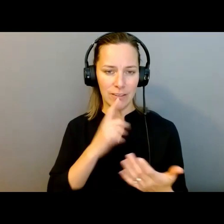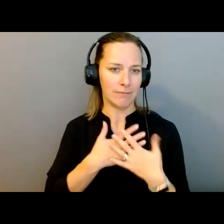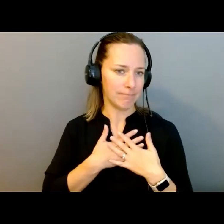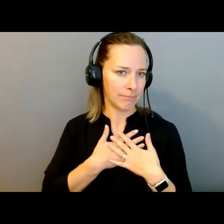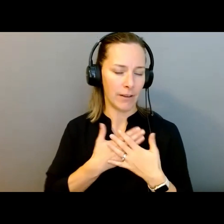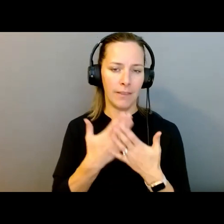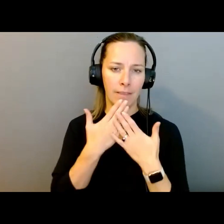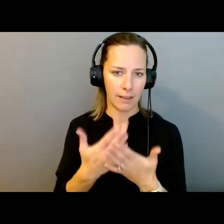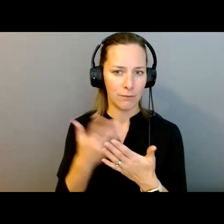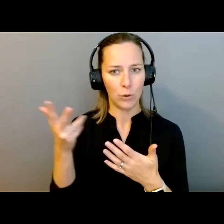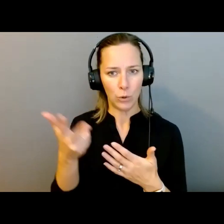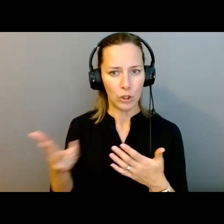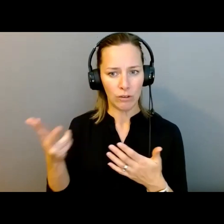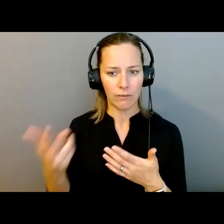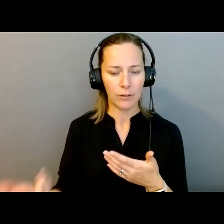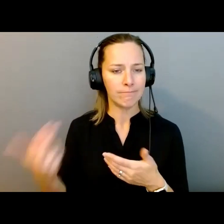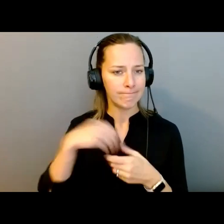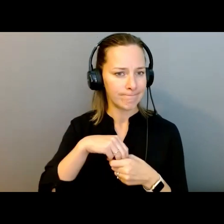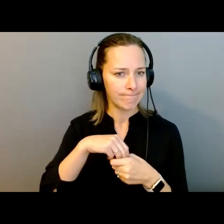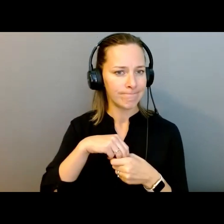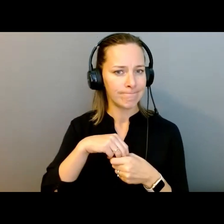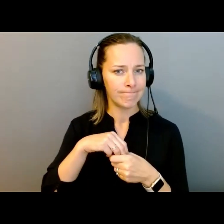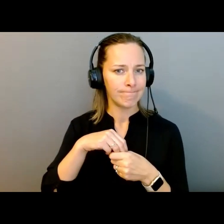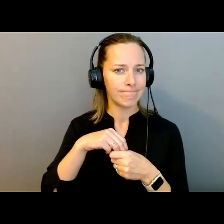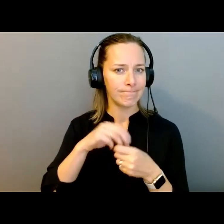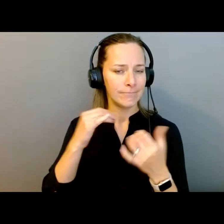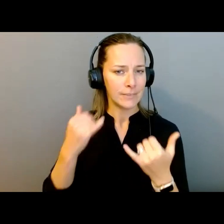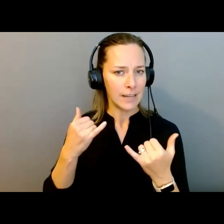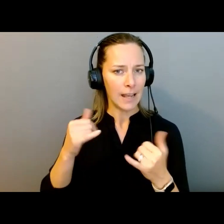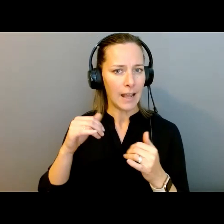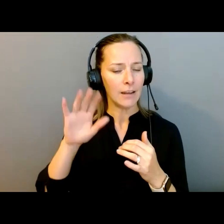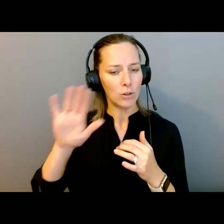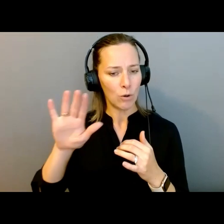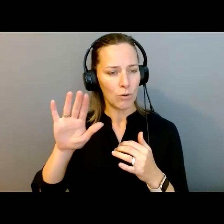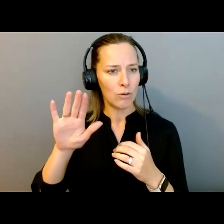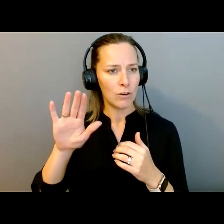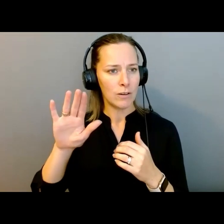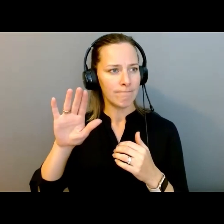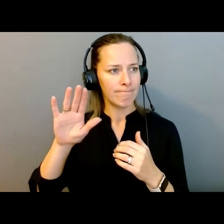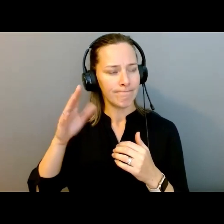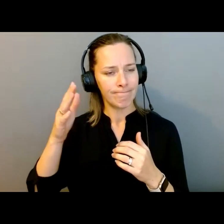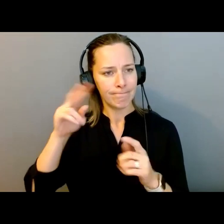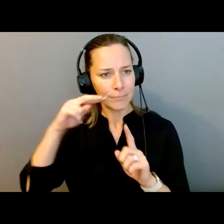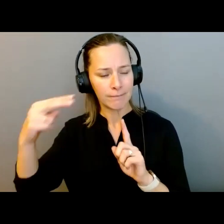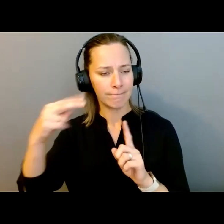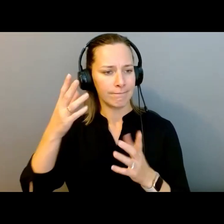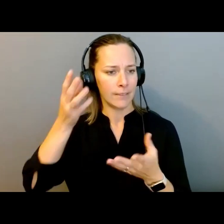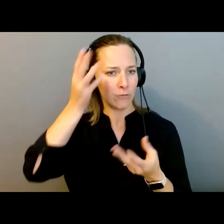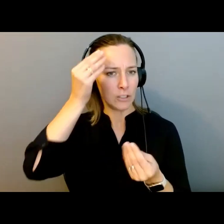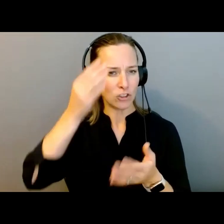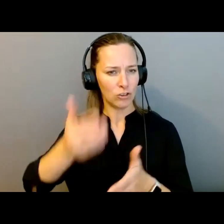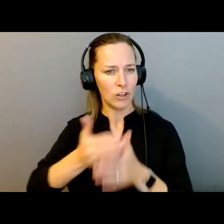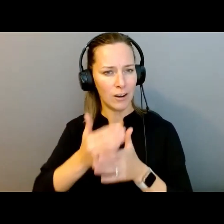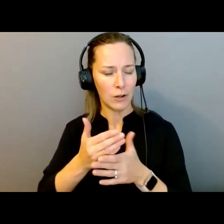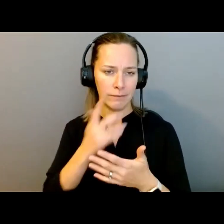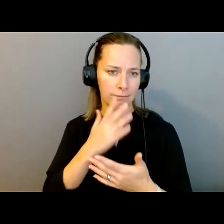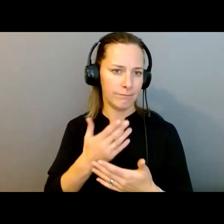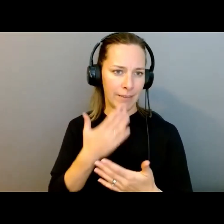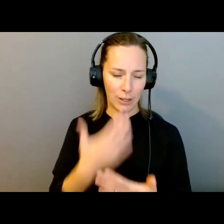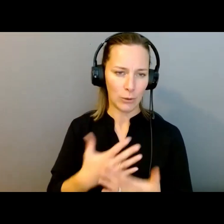you three for joining us today and sharing your insight. I do feel really good about